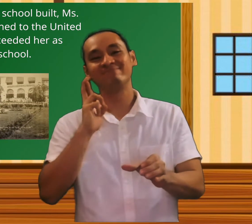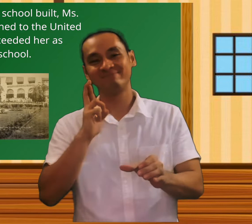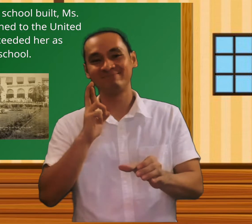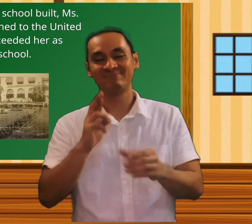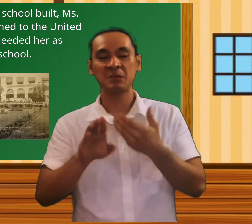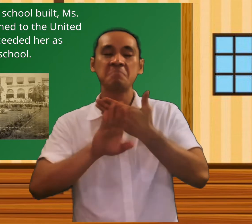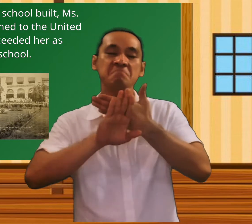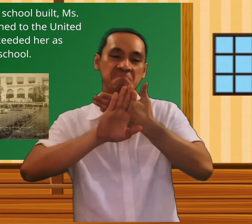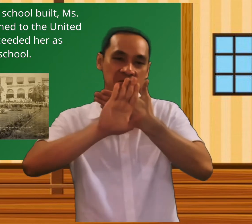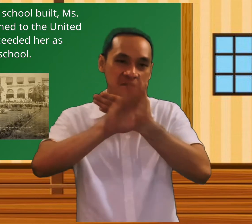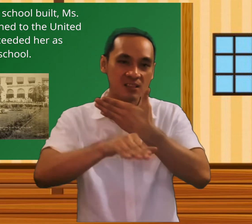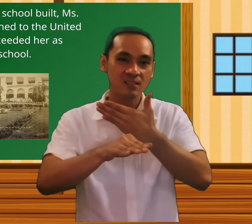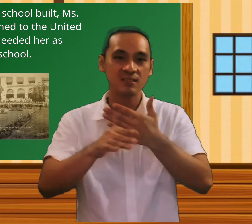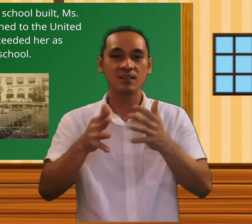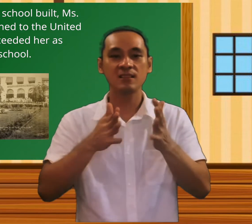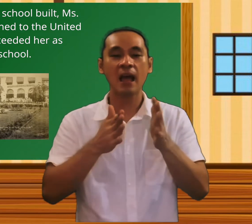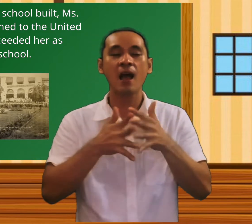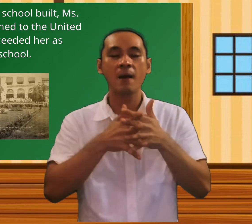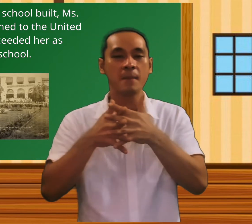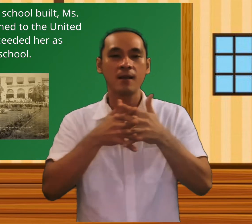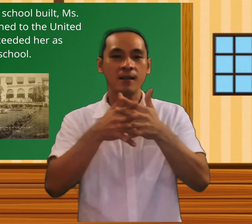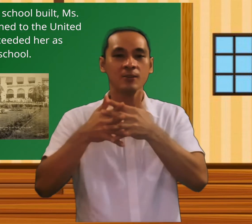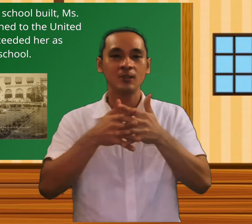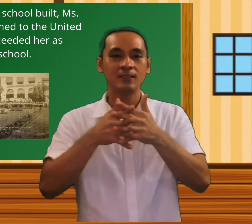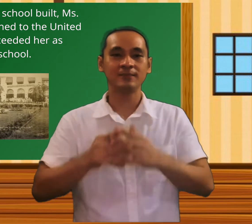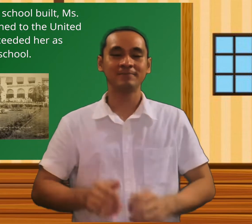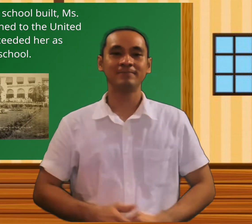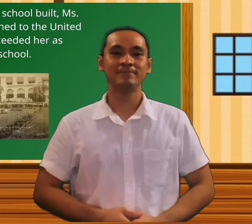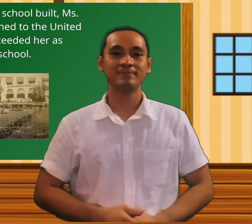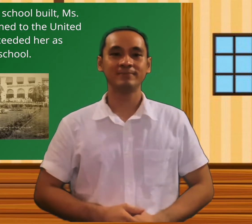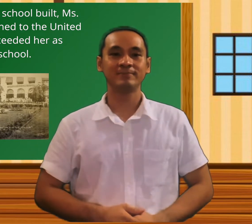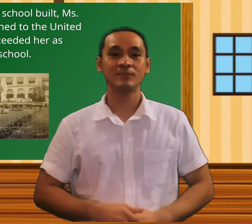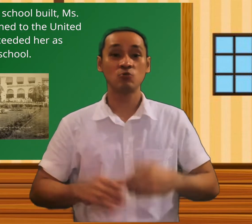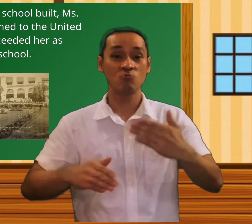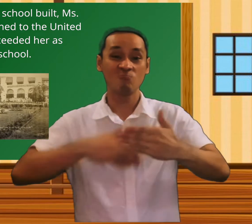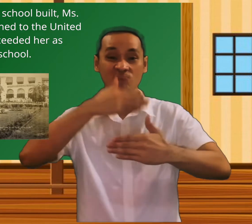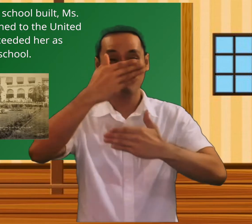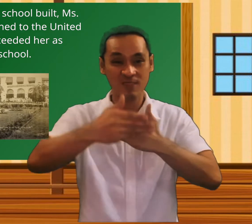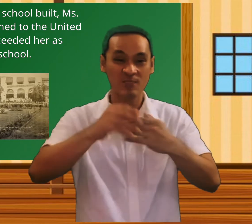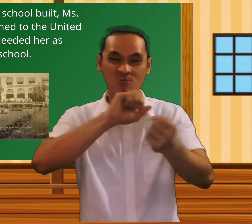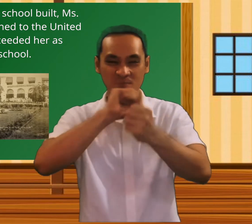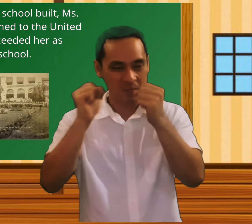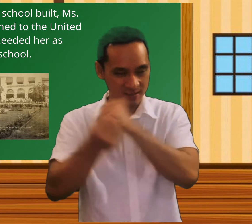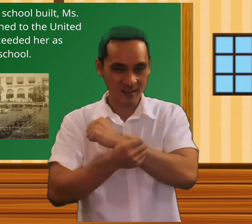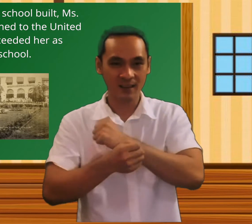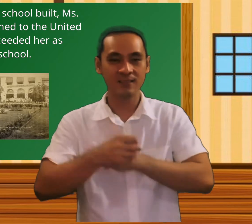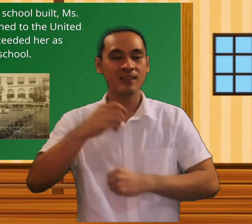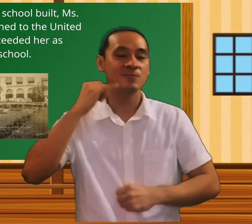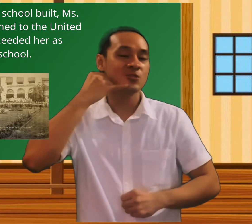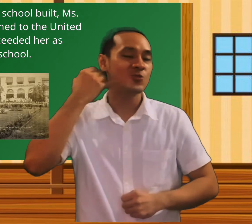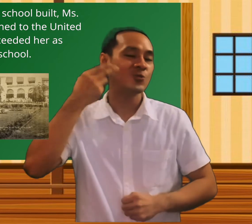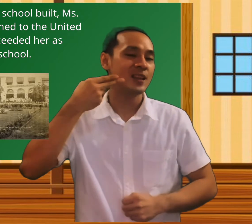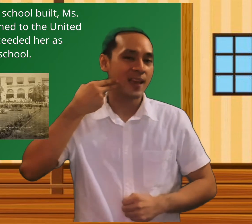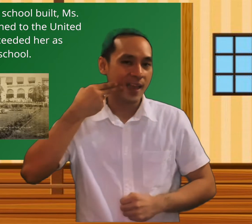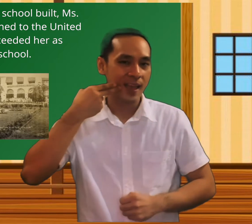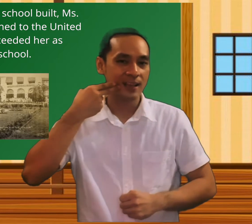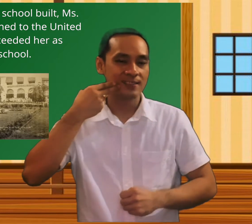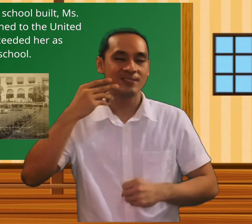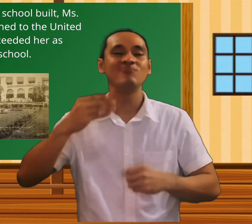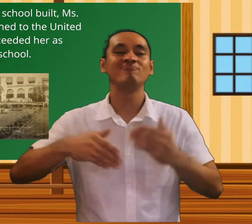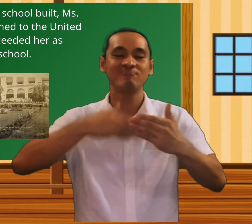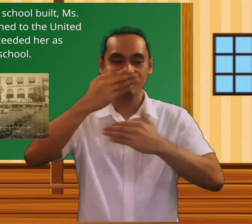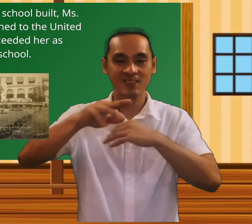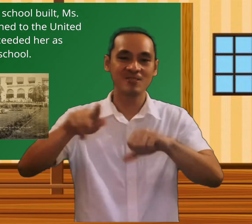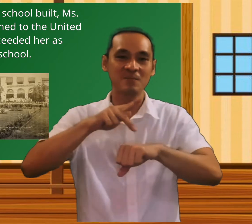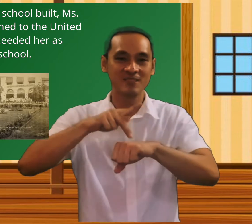returned to the united states miss julia hayes succeeded her as principal of the new school